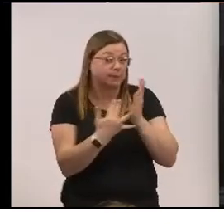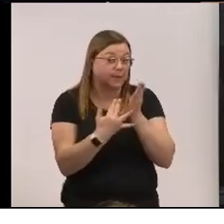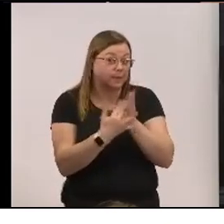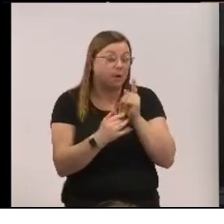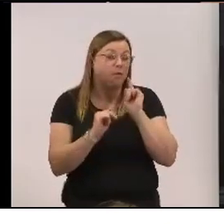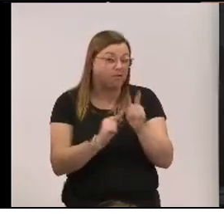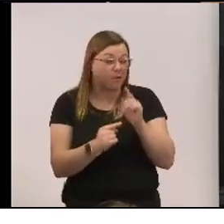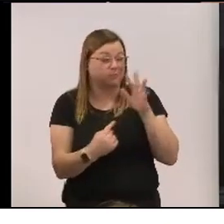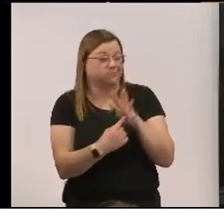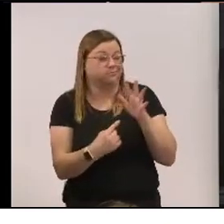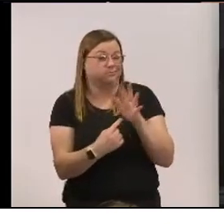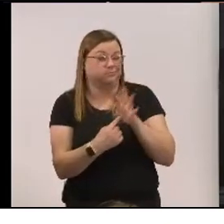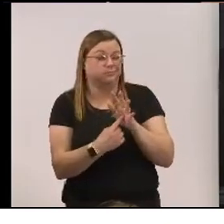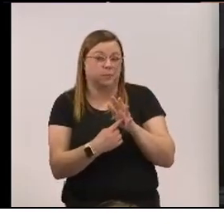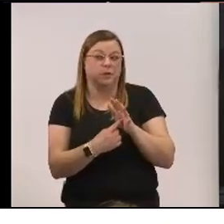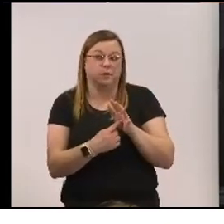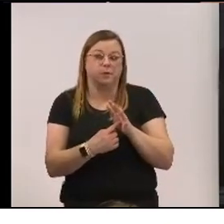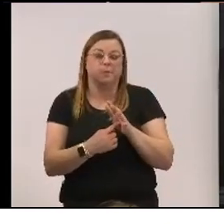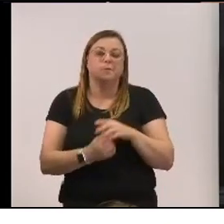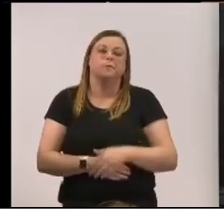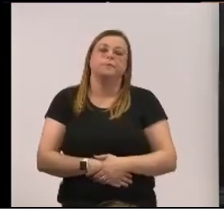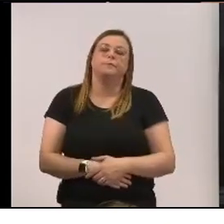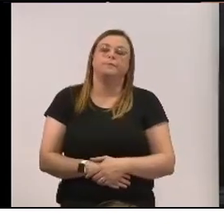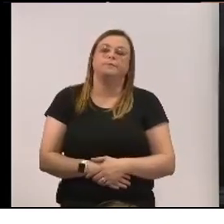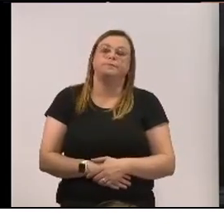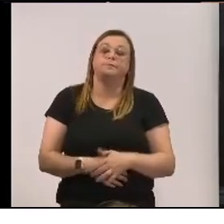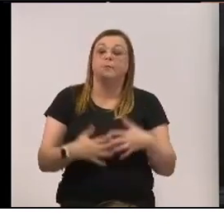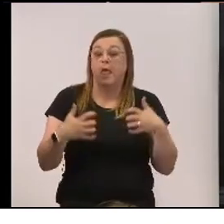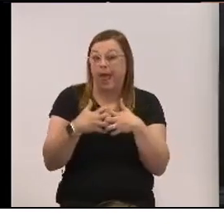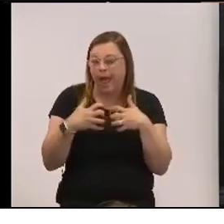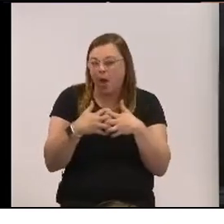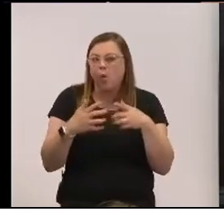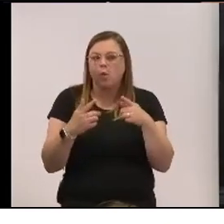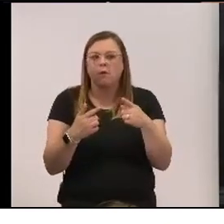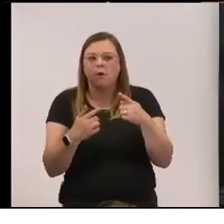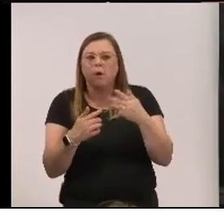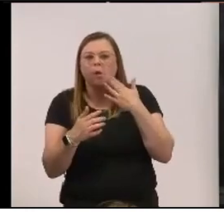standards in our, in our playbook, so to speak? And how does it show up in that automation or